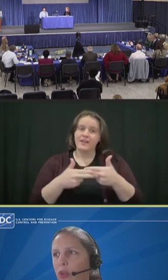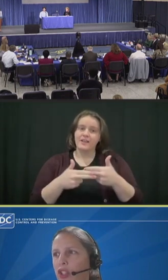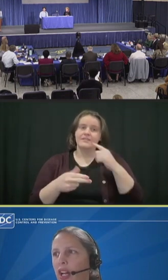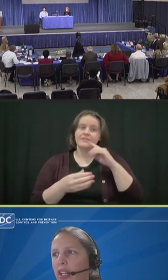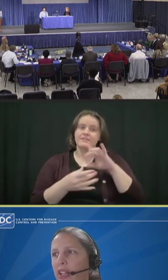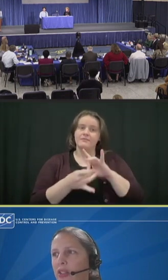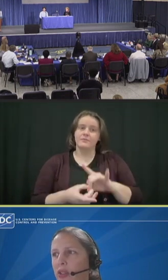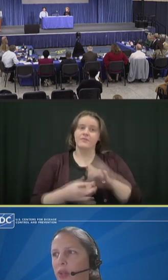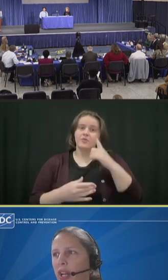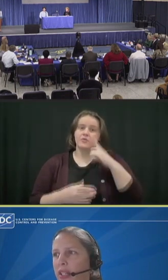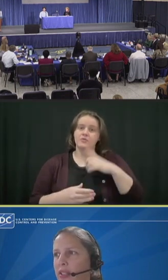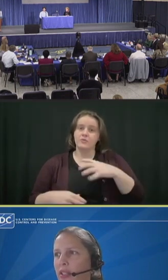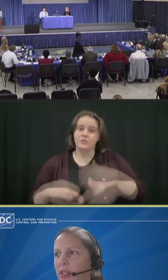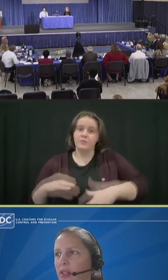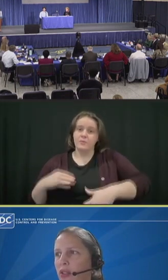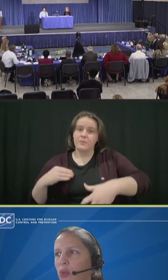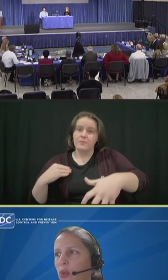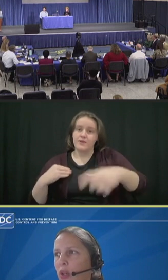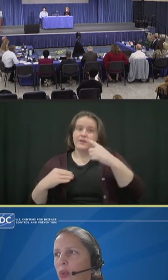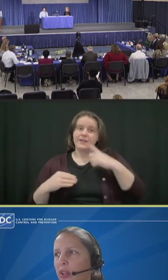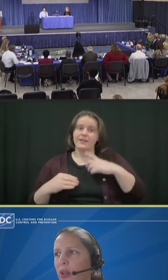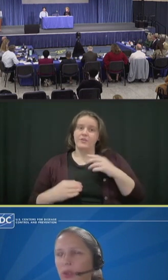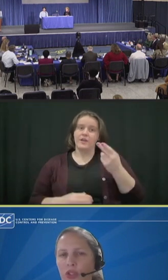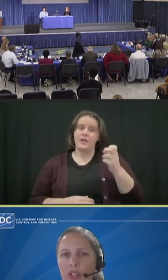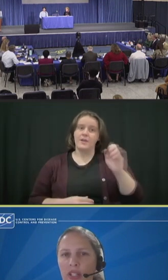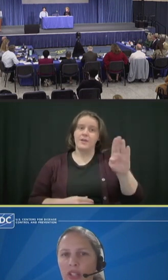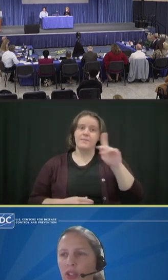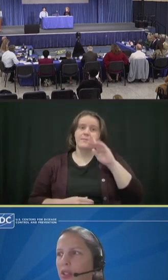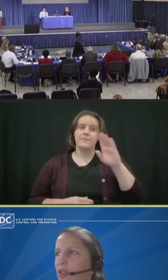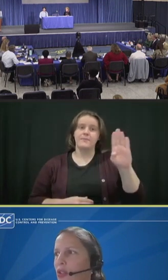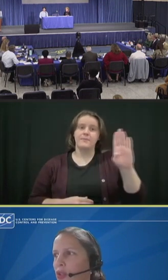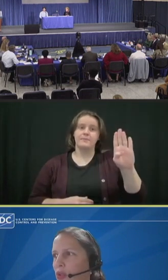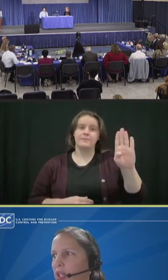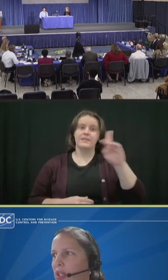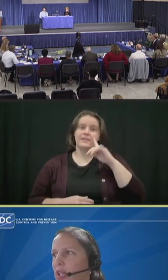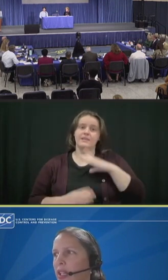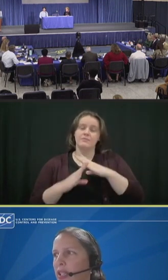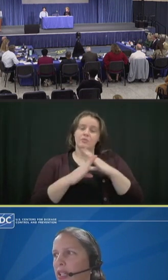which highlights good practices to work with local jurisdictions to screen and connect